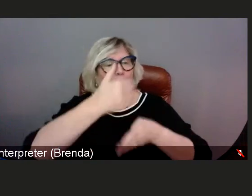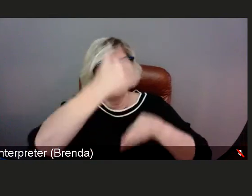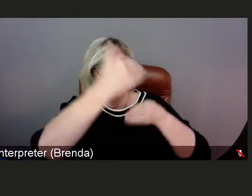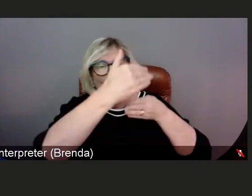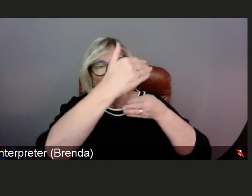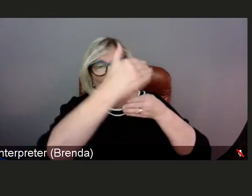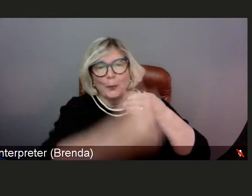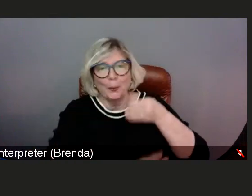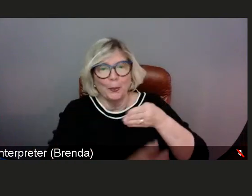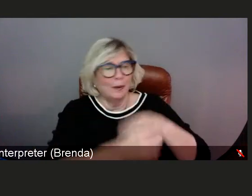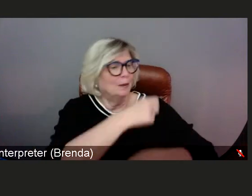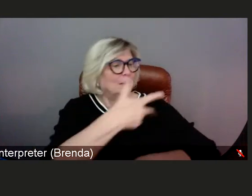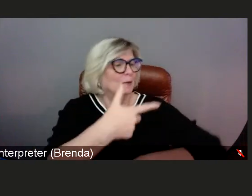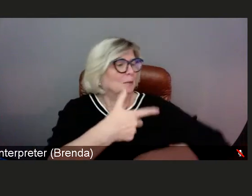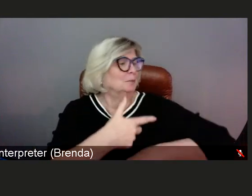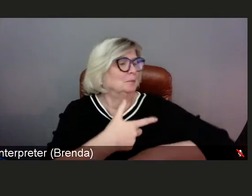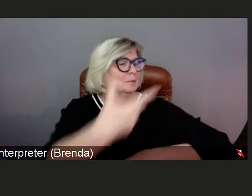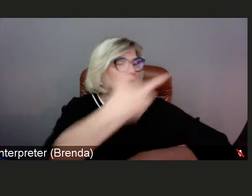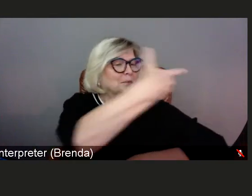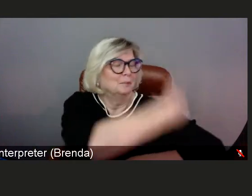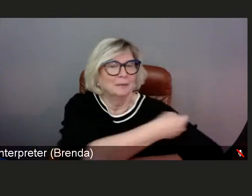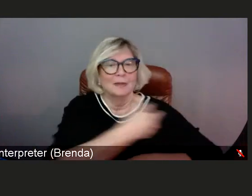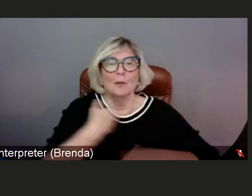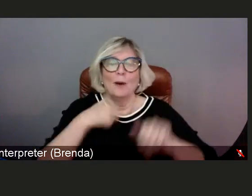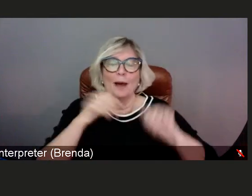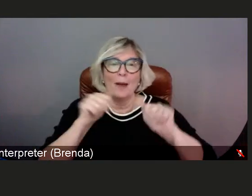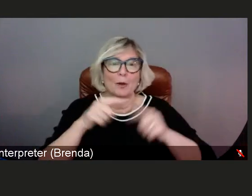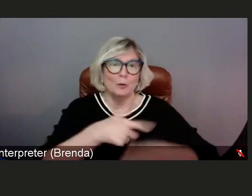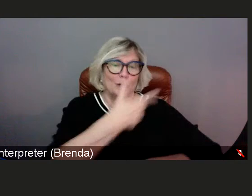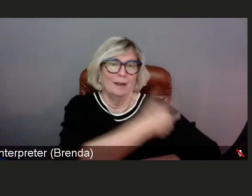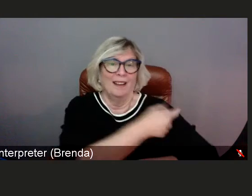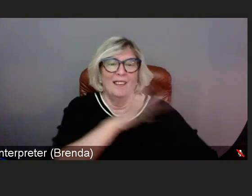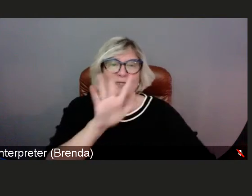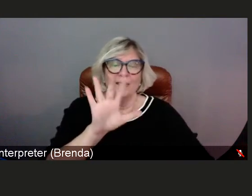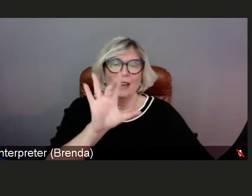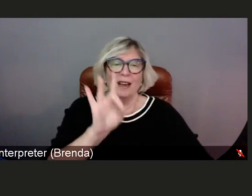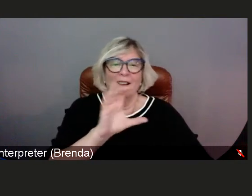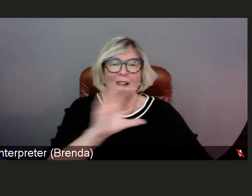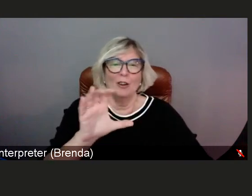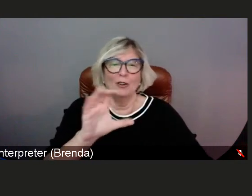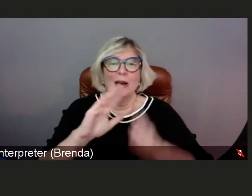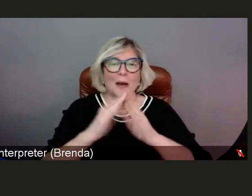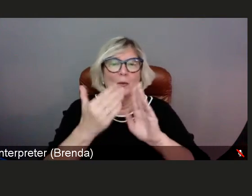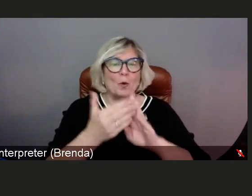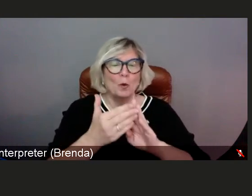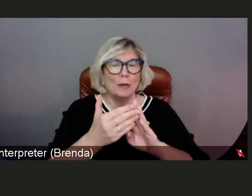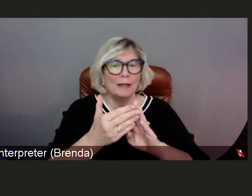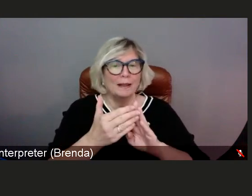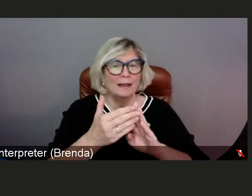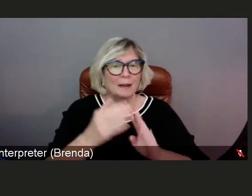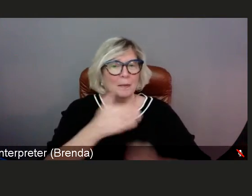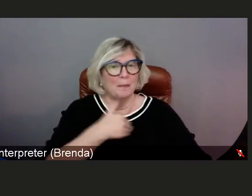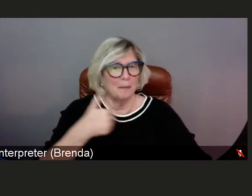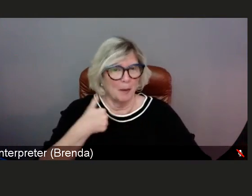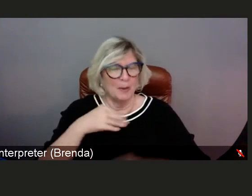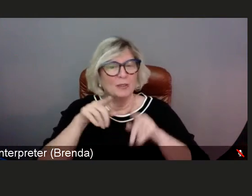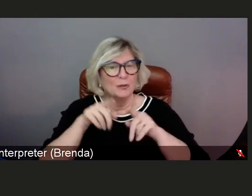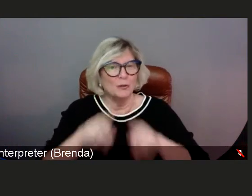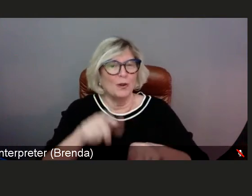than 5,500 community members just at these community events. We know how to give vaccines